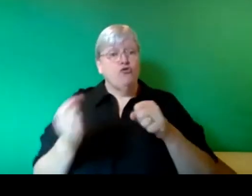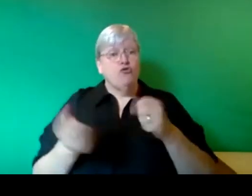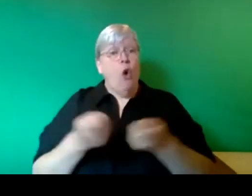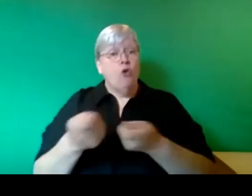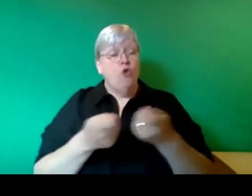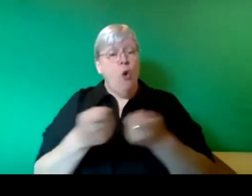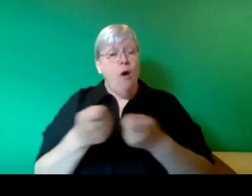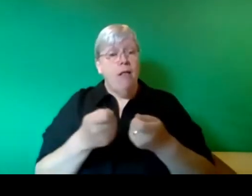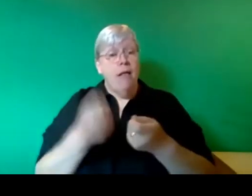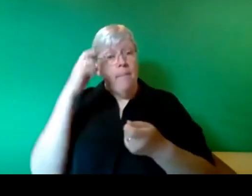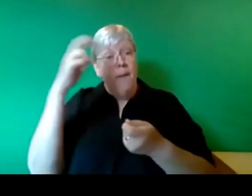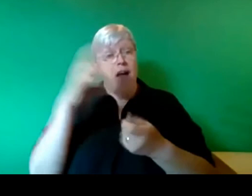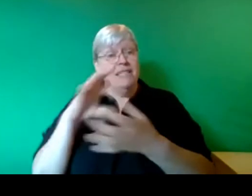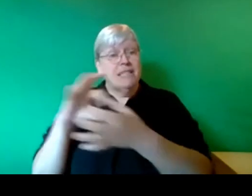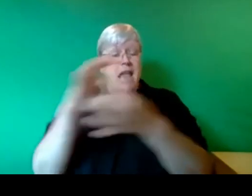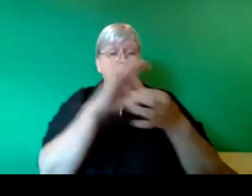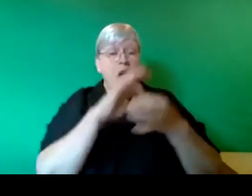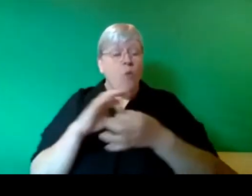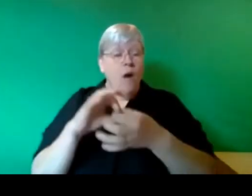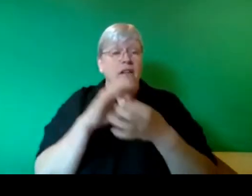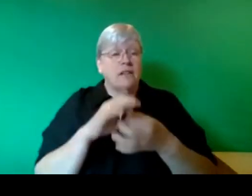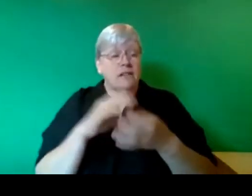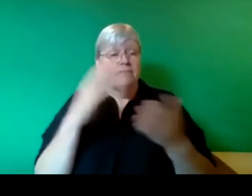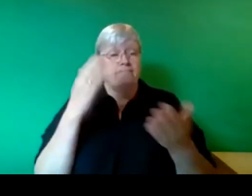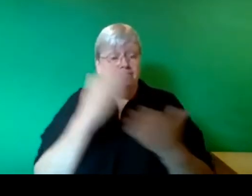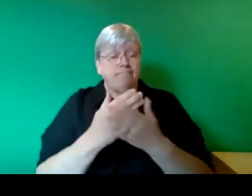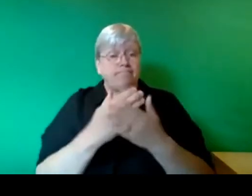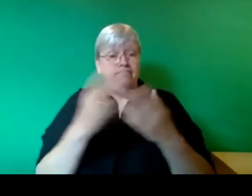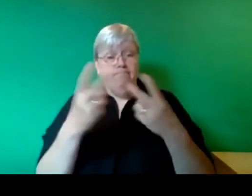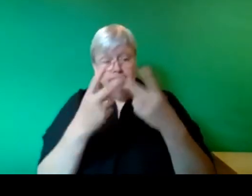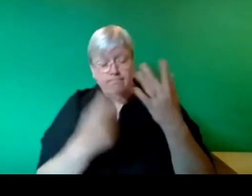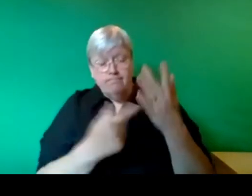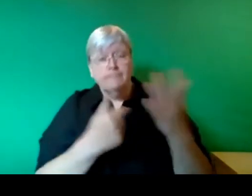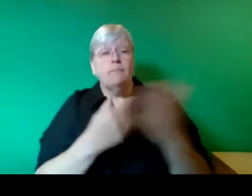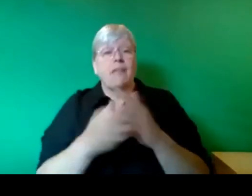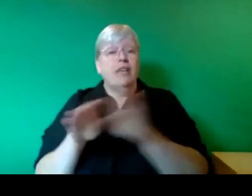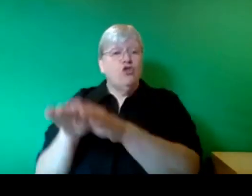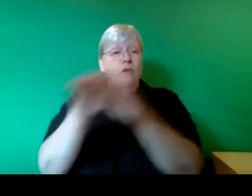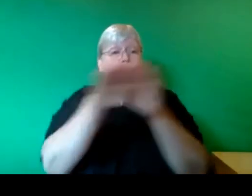retrofitting programs and democratise ownership in our energy industries.